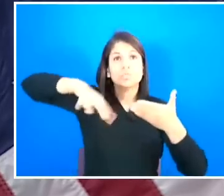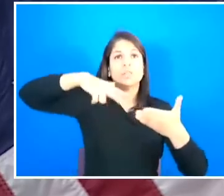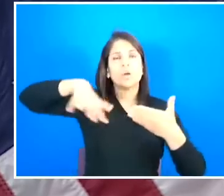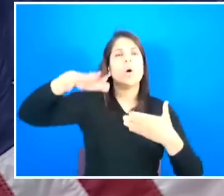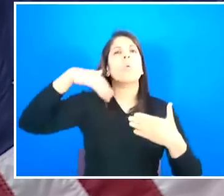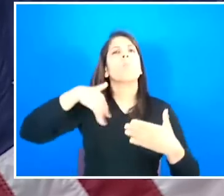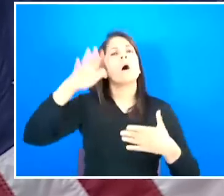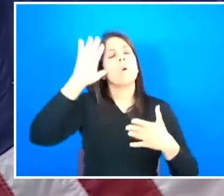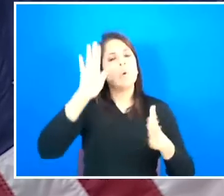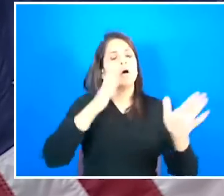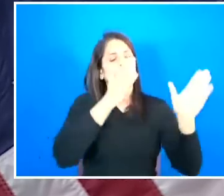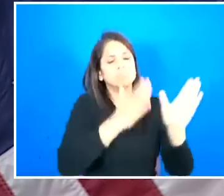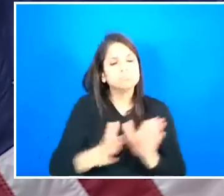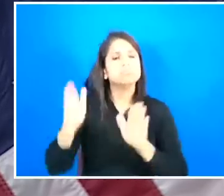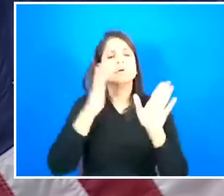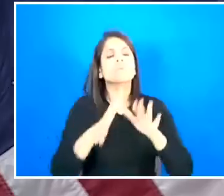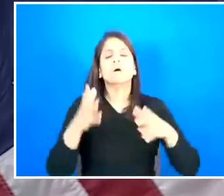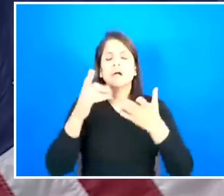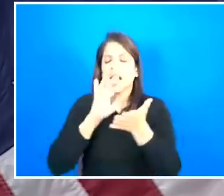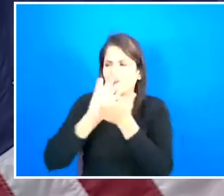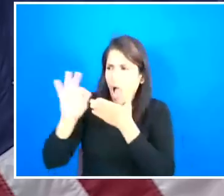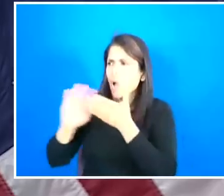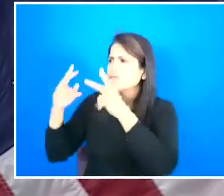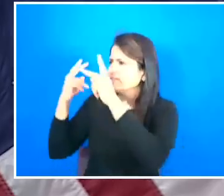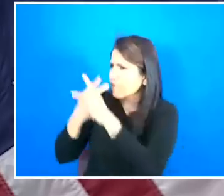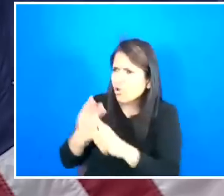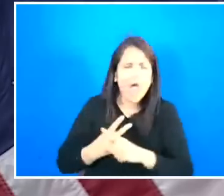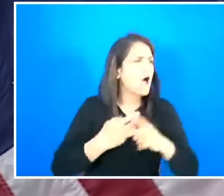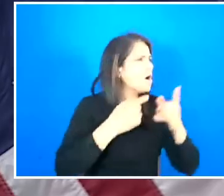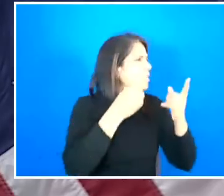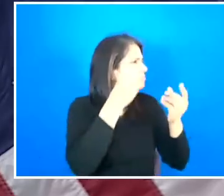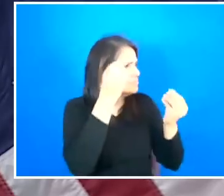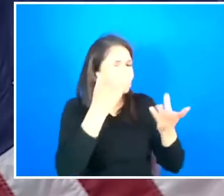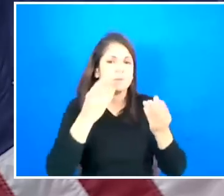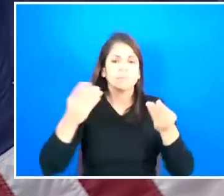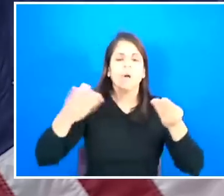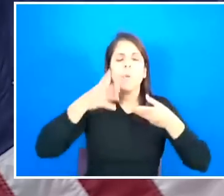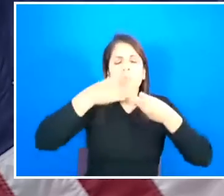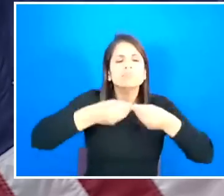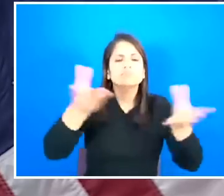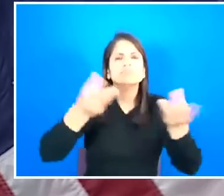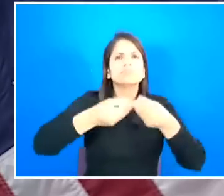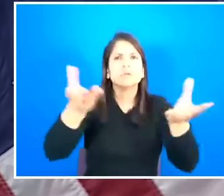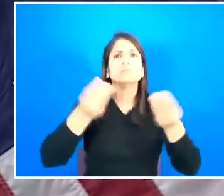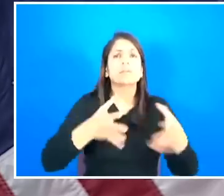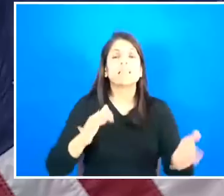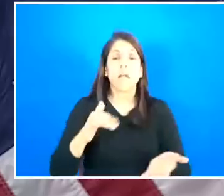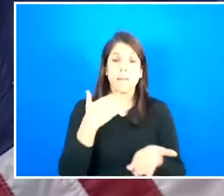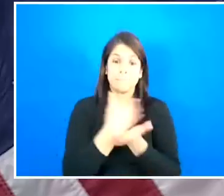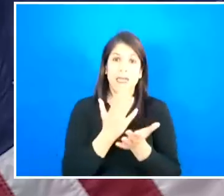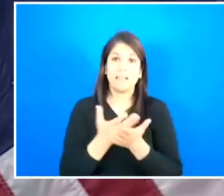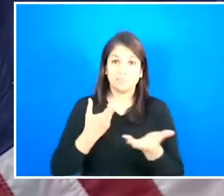NEXT FEW WEEKS AS WE GO INTOHE T HEART OF THE BUDGET PROCESS